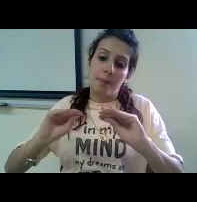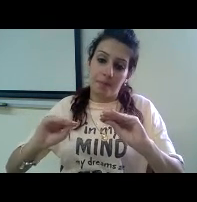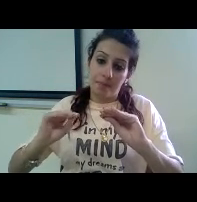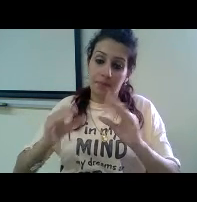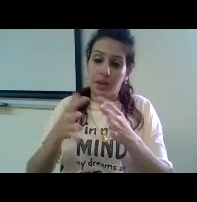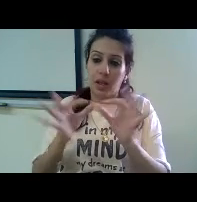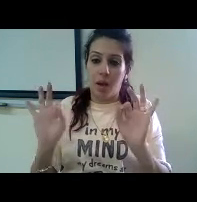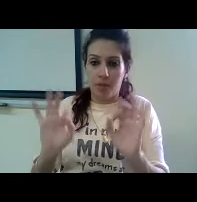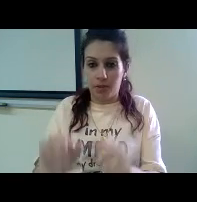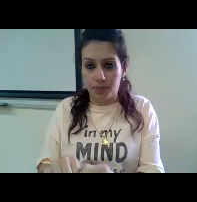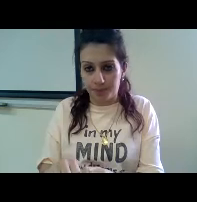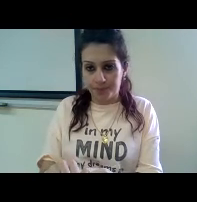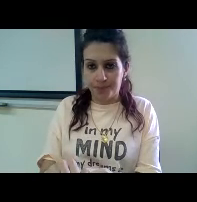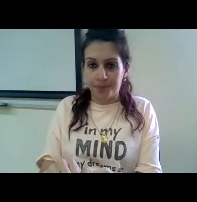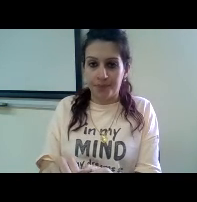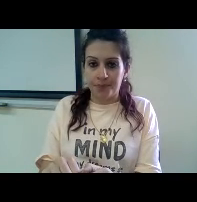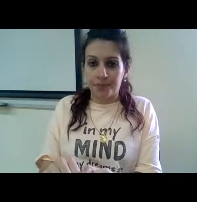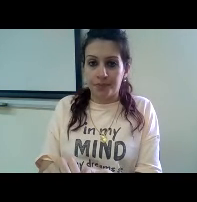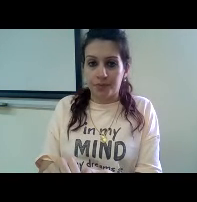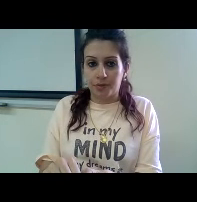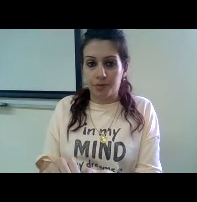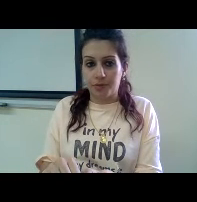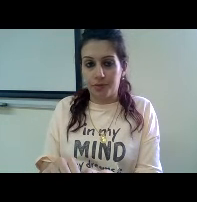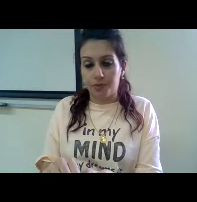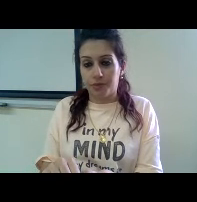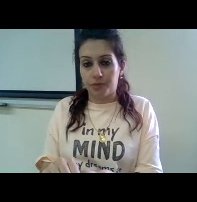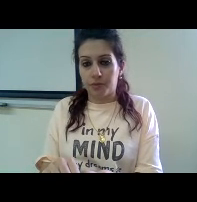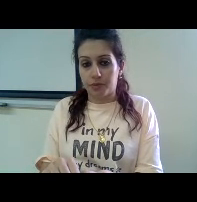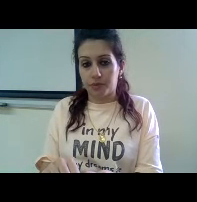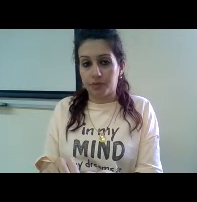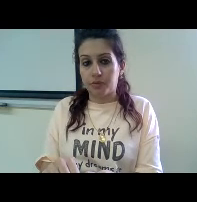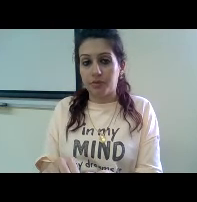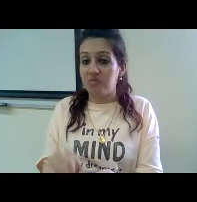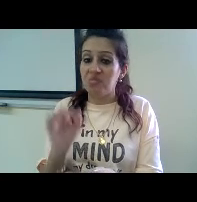the medical doctor in order to take care of children's learning.